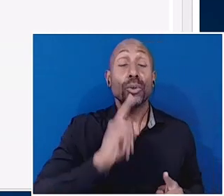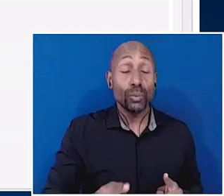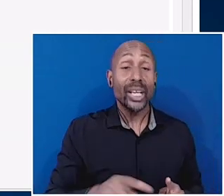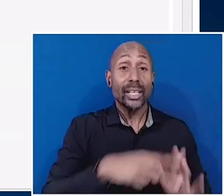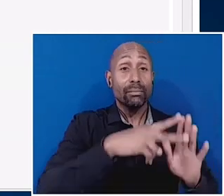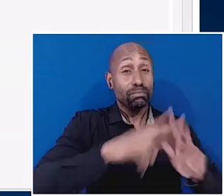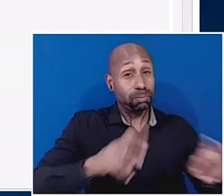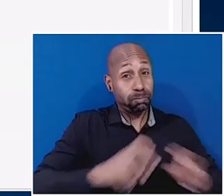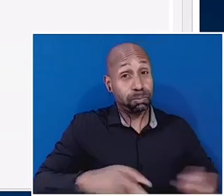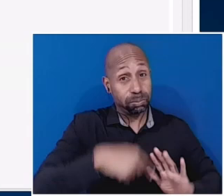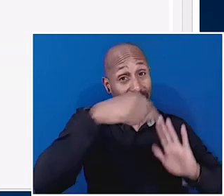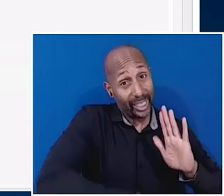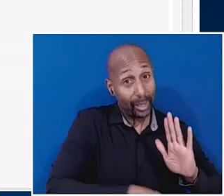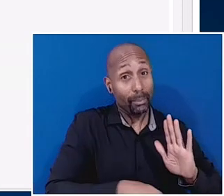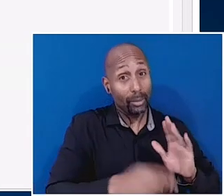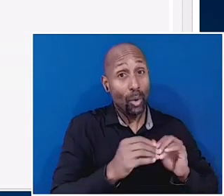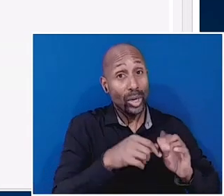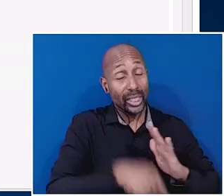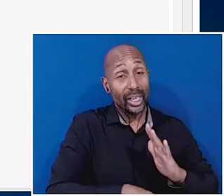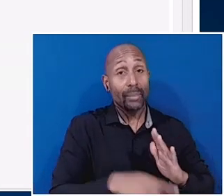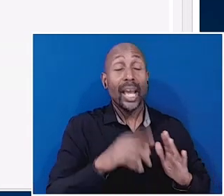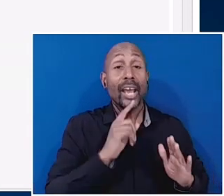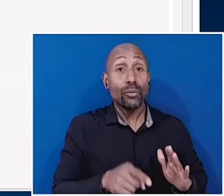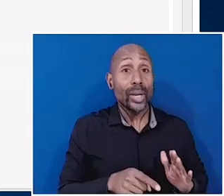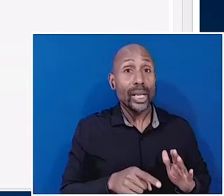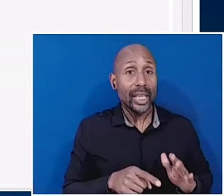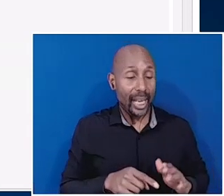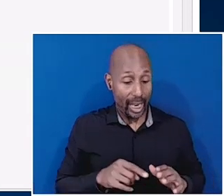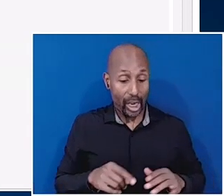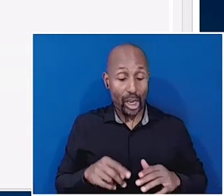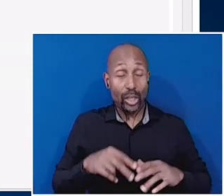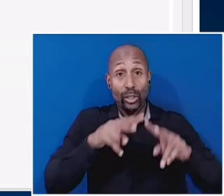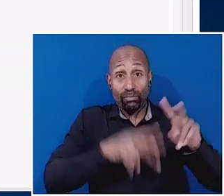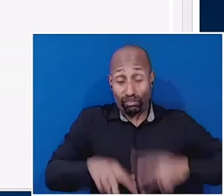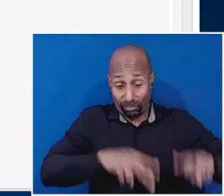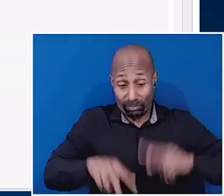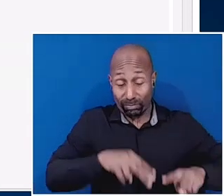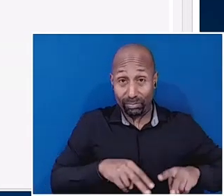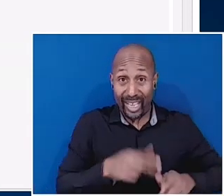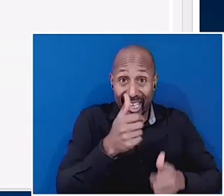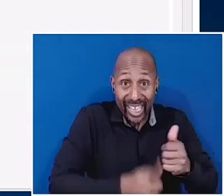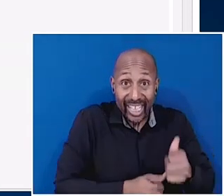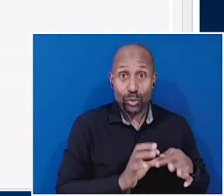relationships in the matter that they deem fit to ensure that schools are, in fact,